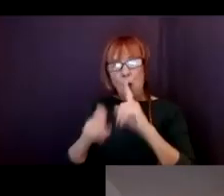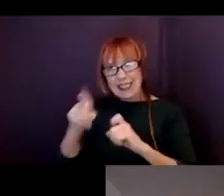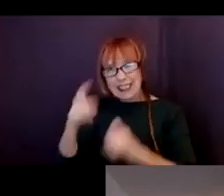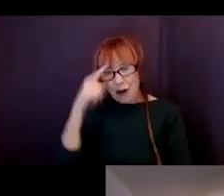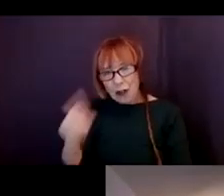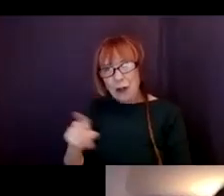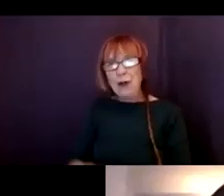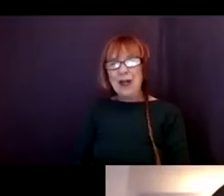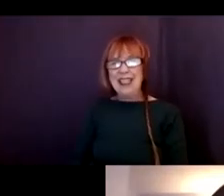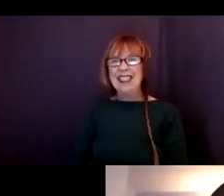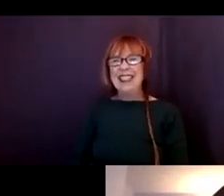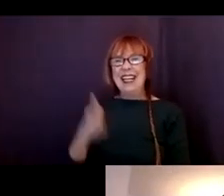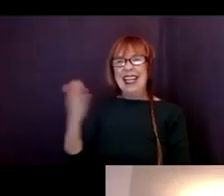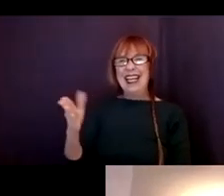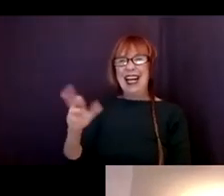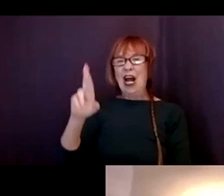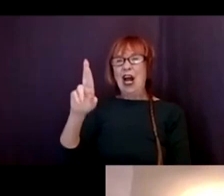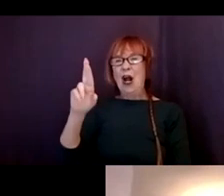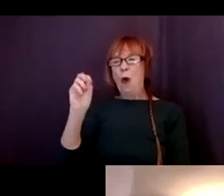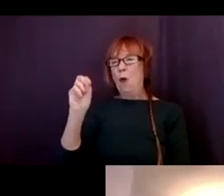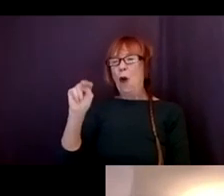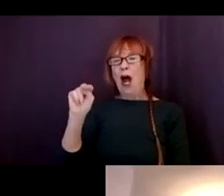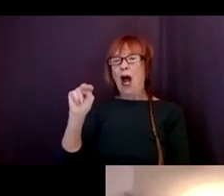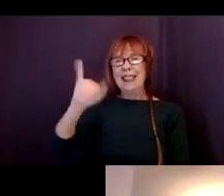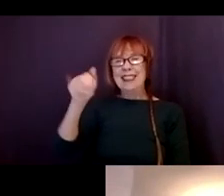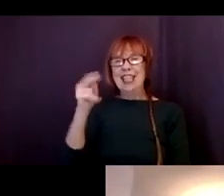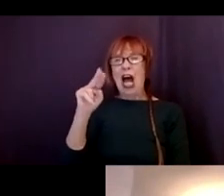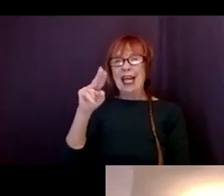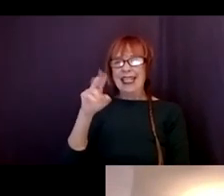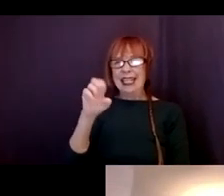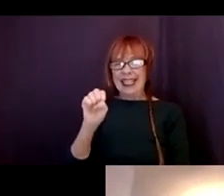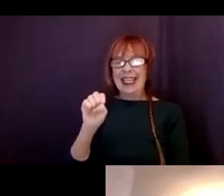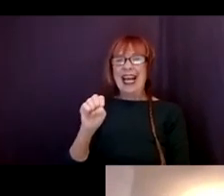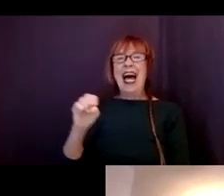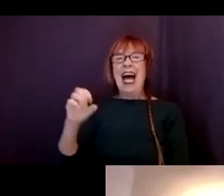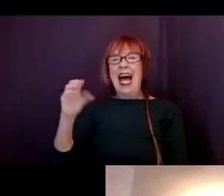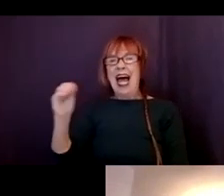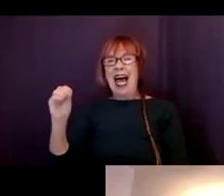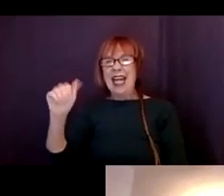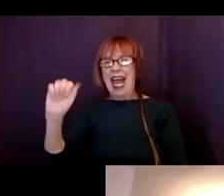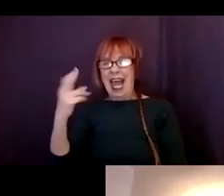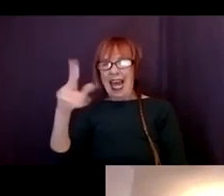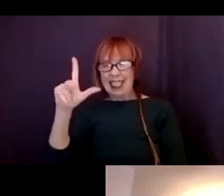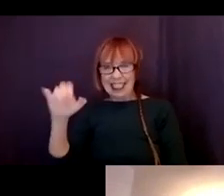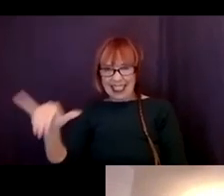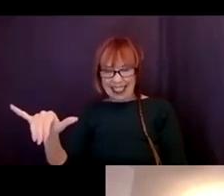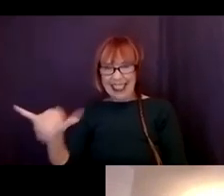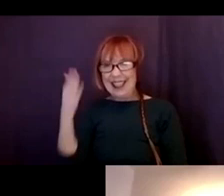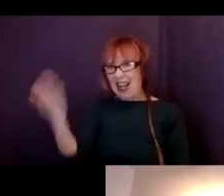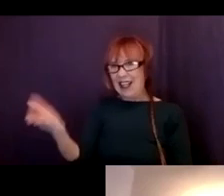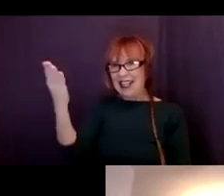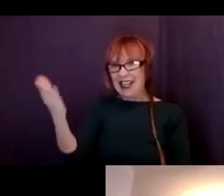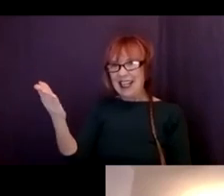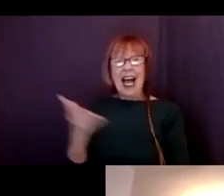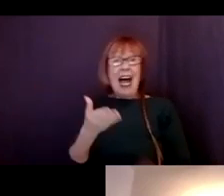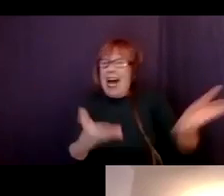There she is, Ranjani Reyes and Ashley Lyles. There she is, that's Shoshannah Stern for you.